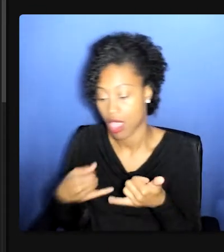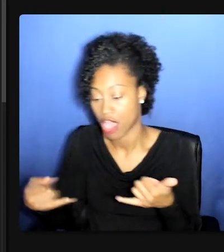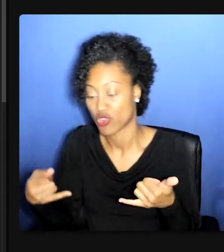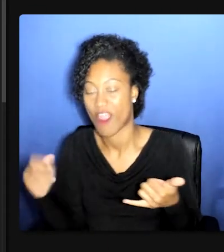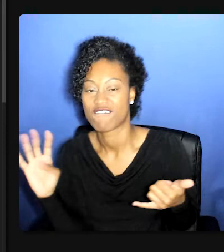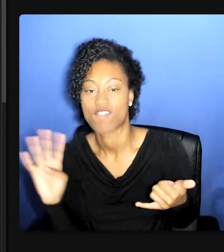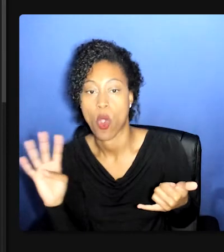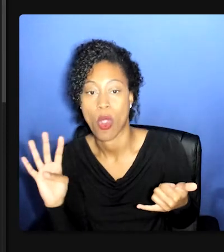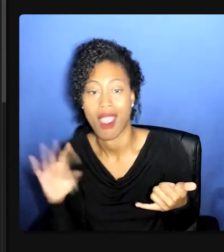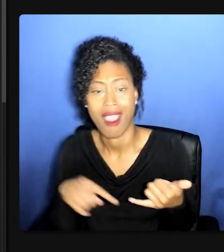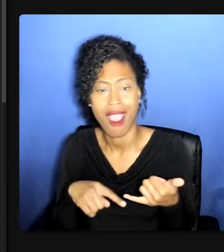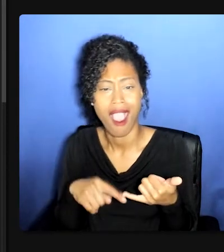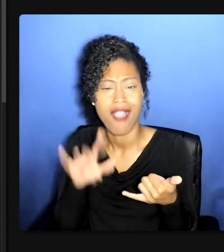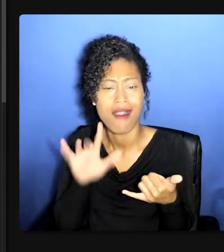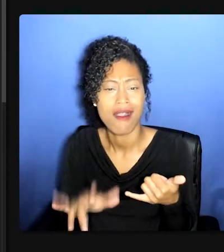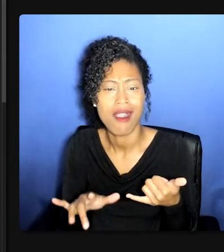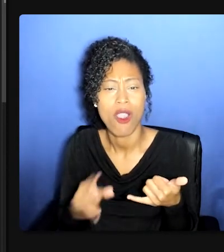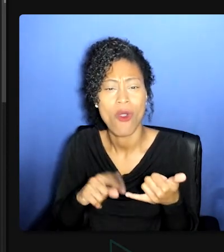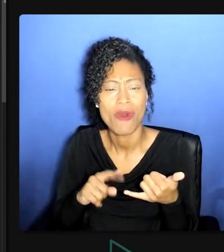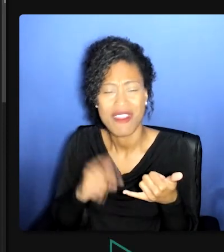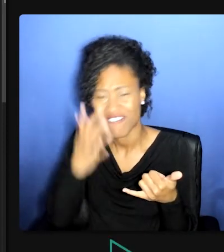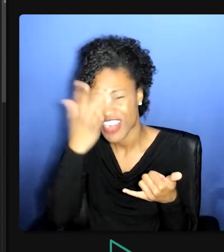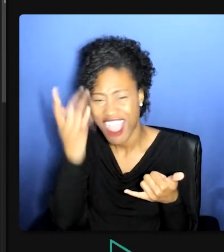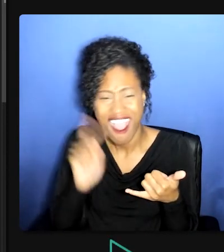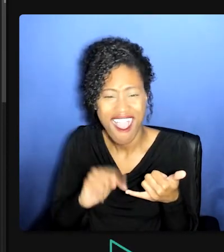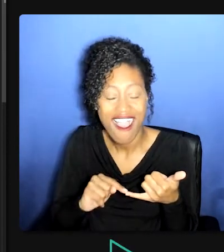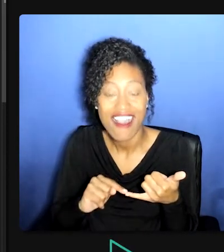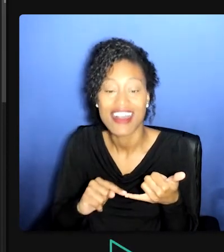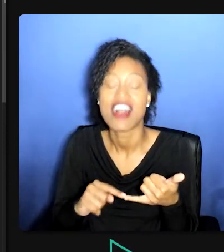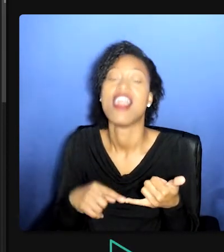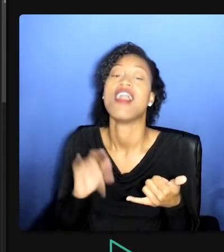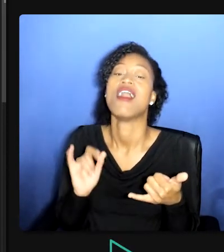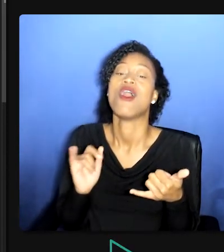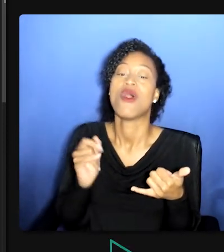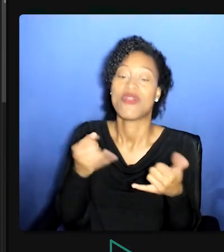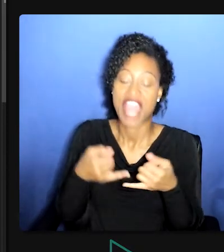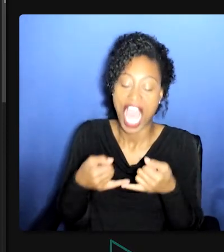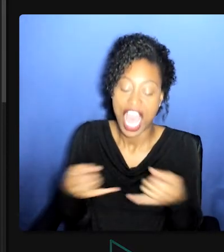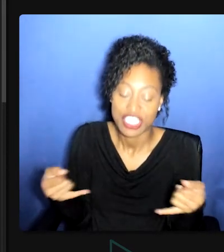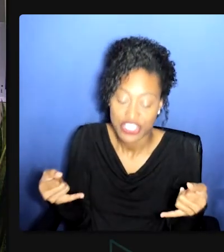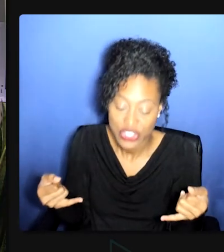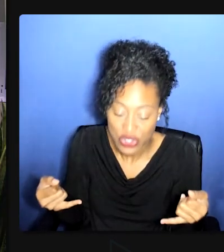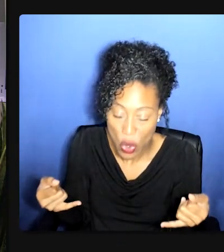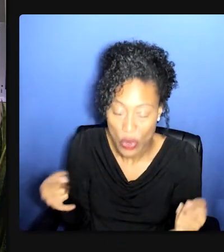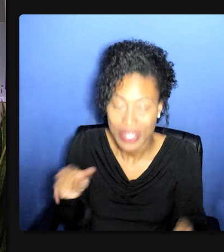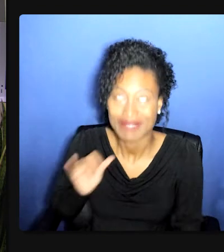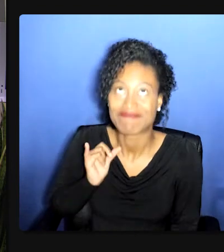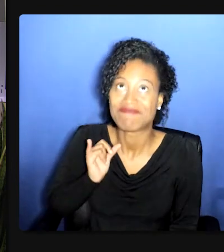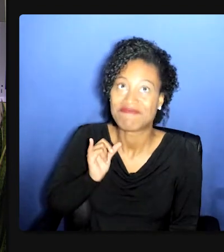[Emma] Okay, I didn't put an underscore between "game" and "port". So what happened here